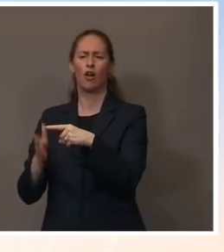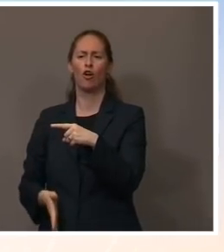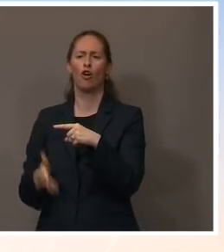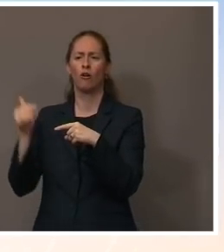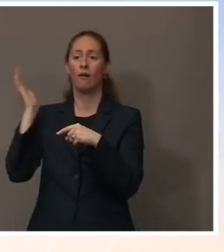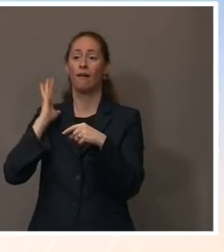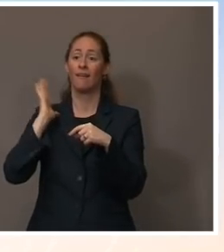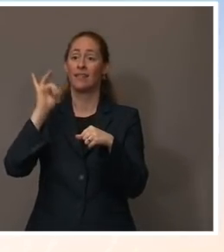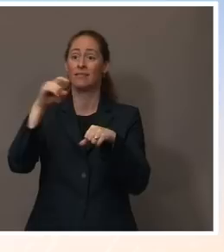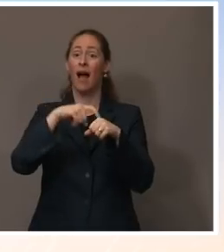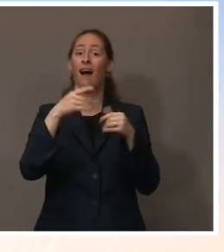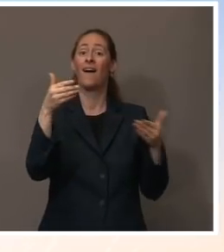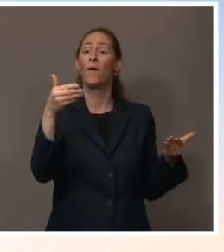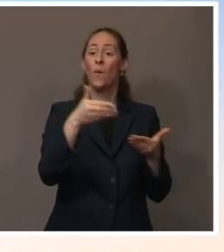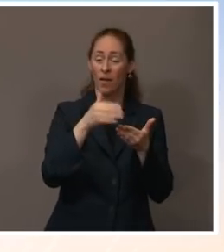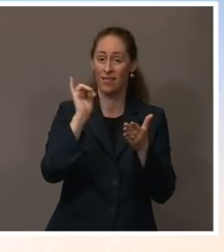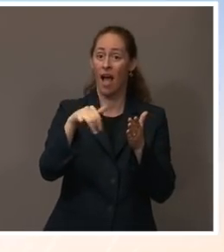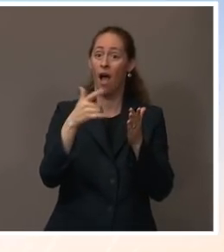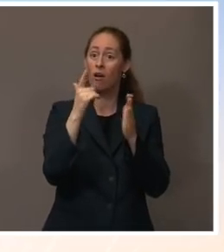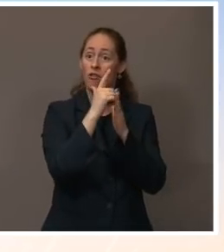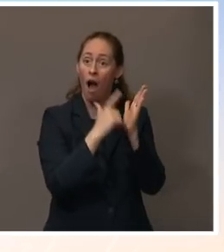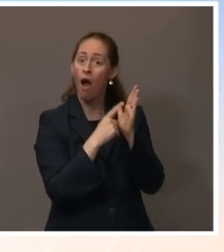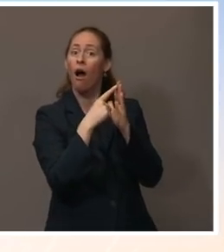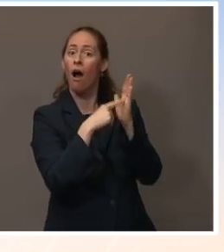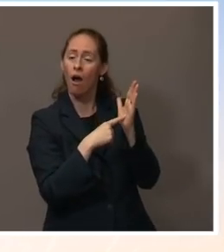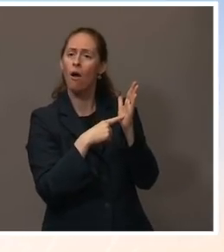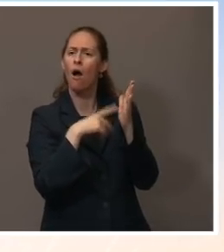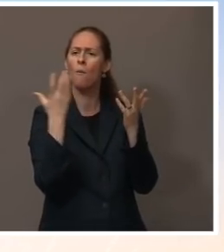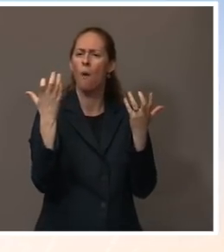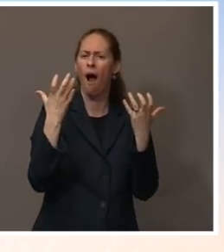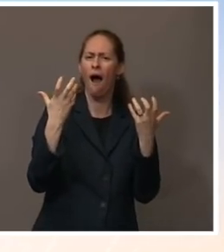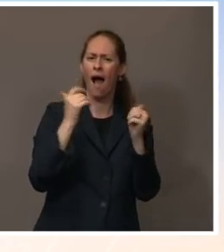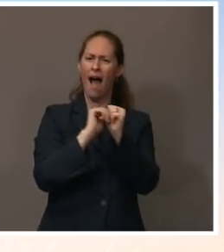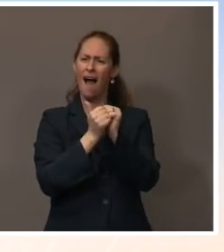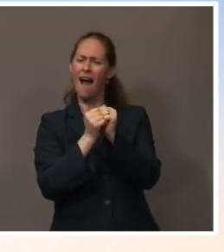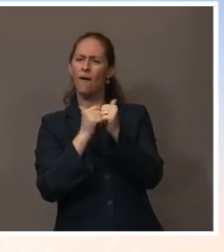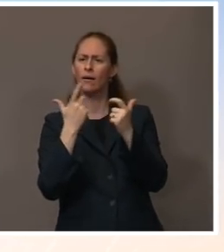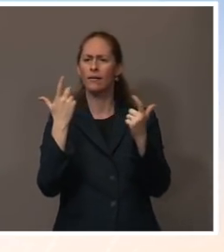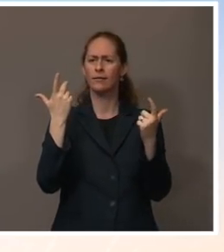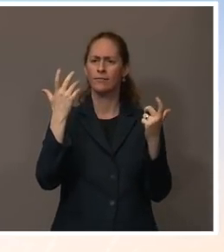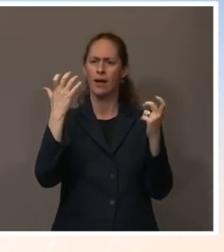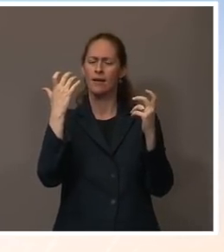I should say, to address the disparities in gun senten- -- in drug sentencing laws.